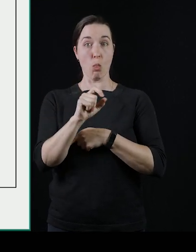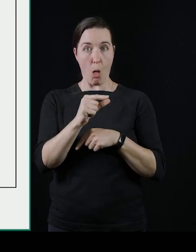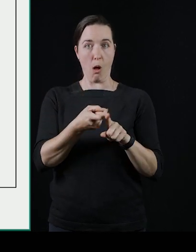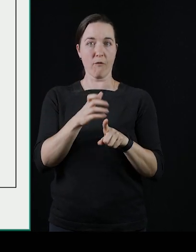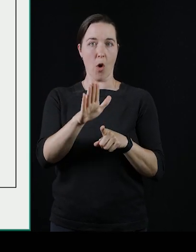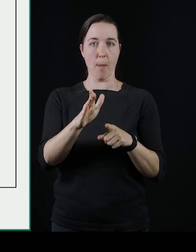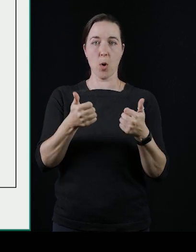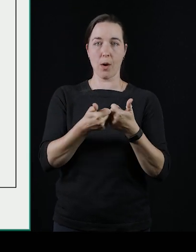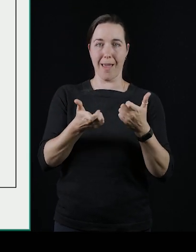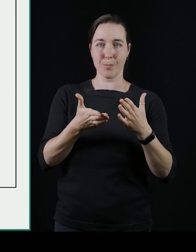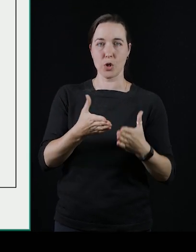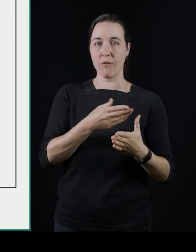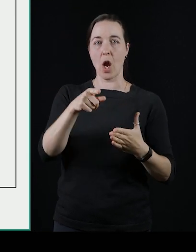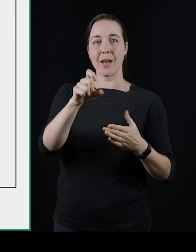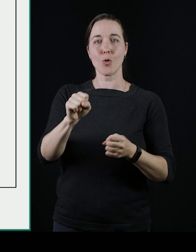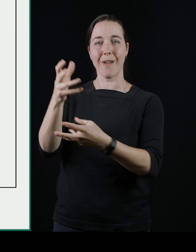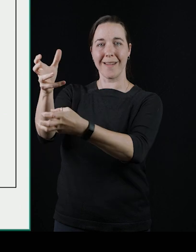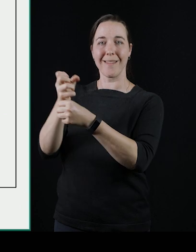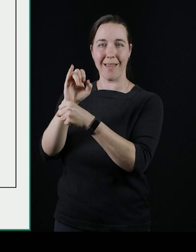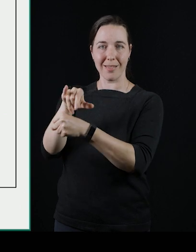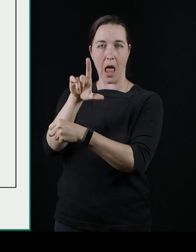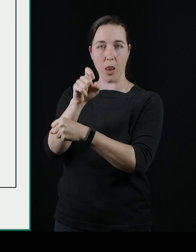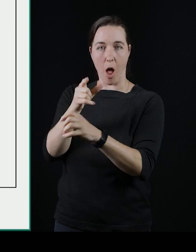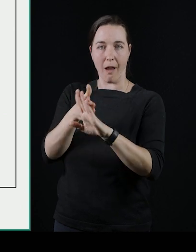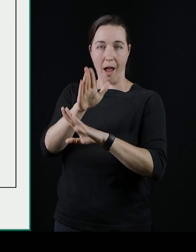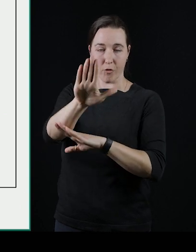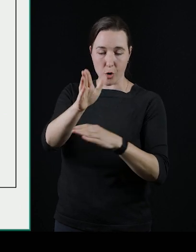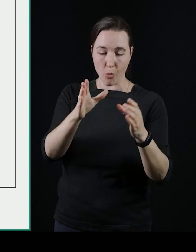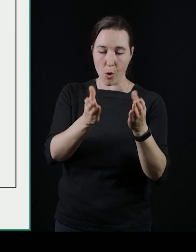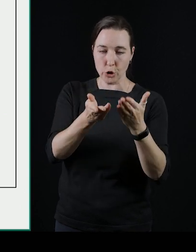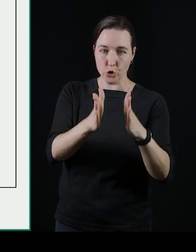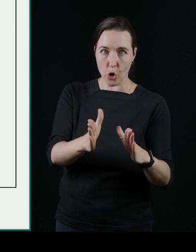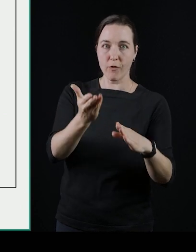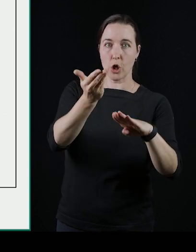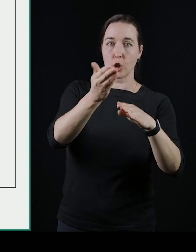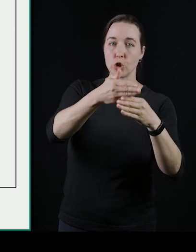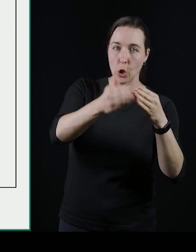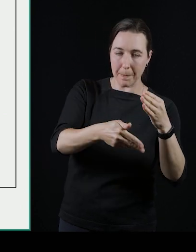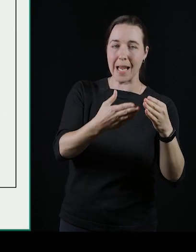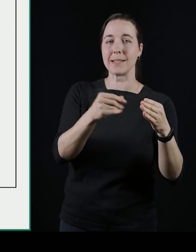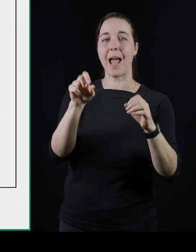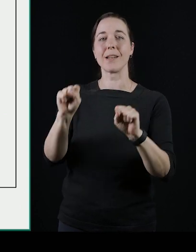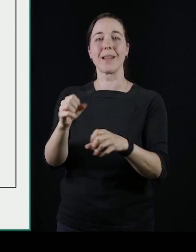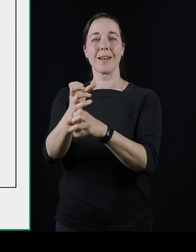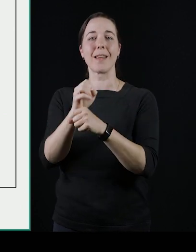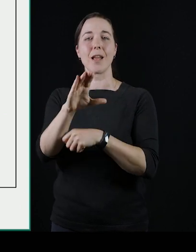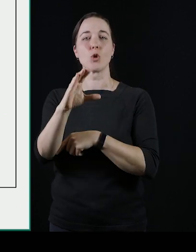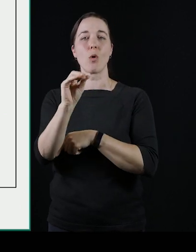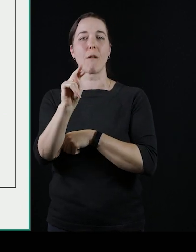and you can get these logs when your server terminates and you can also get access to configuration settings.